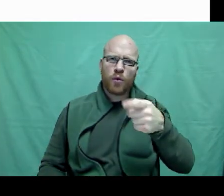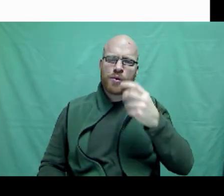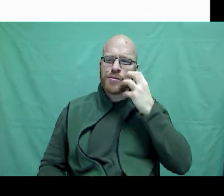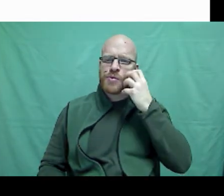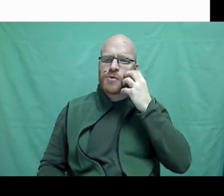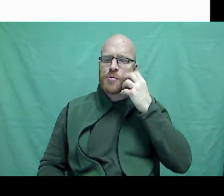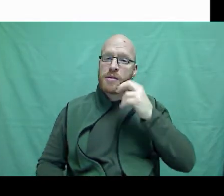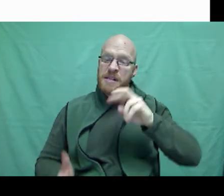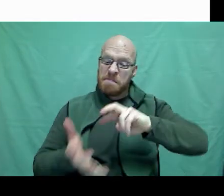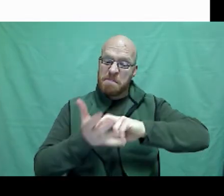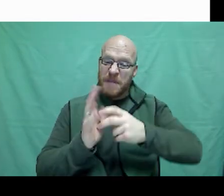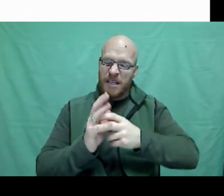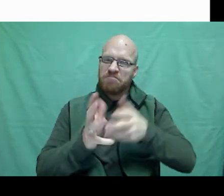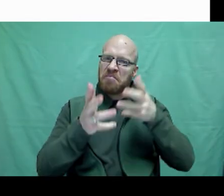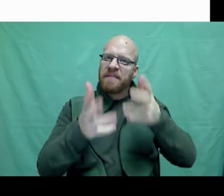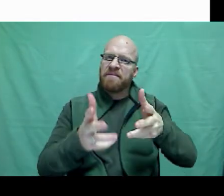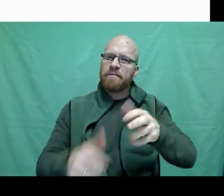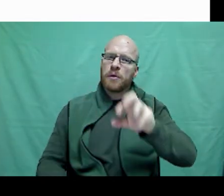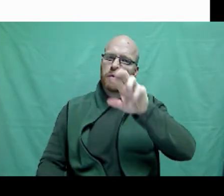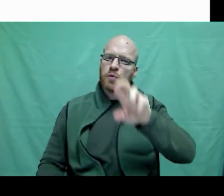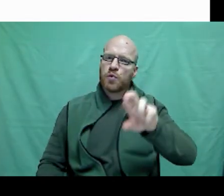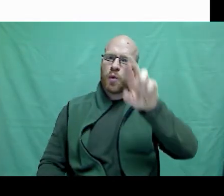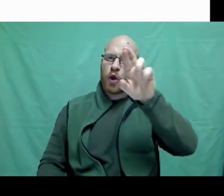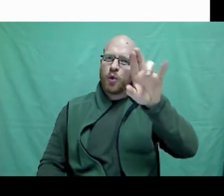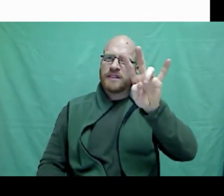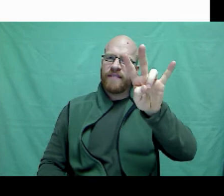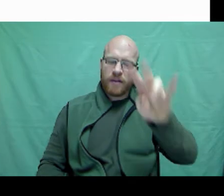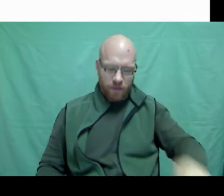so really I would leave it right now as square root of 7.